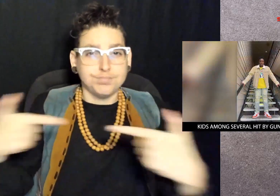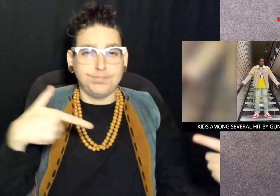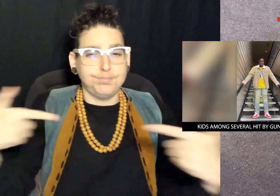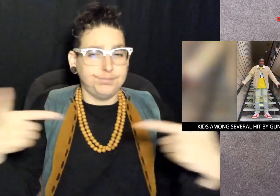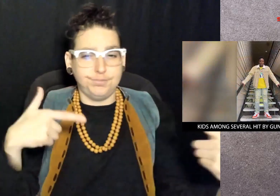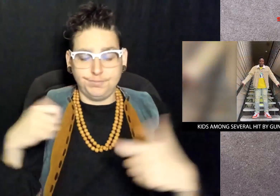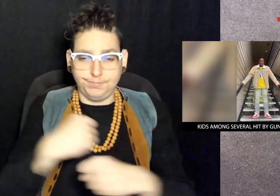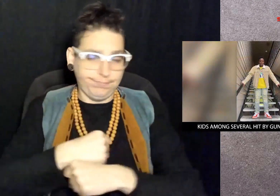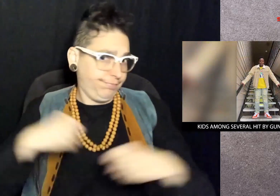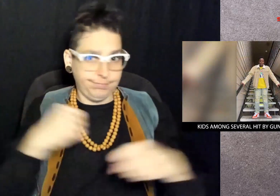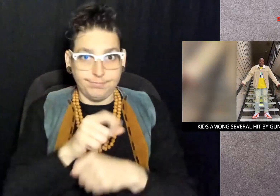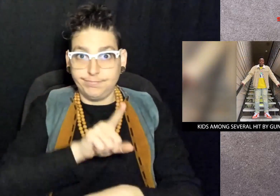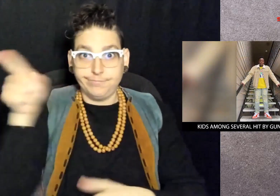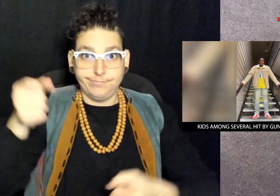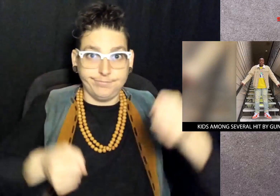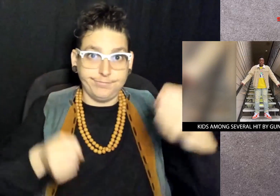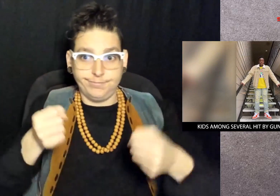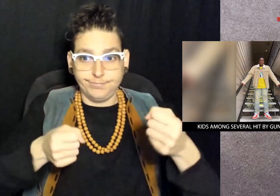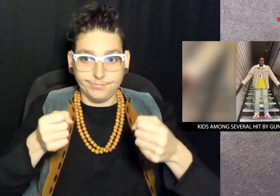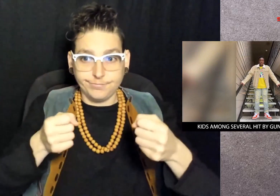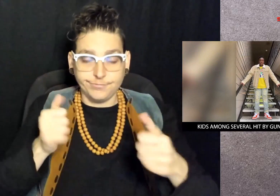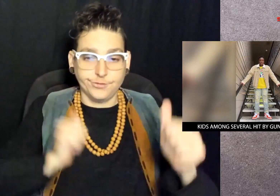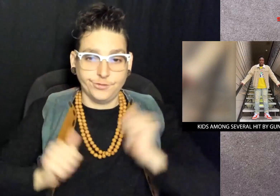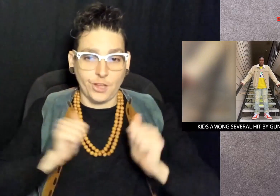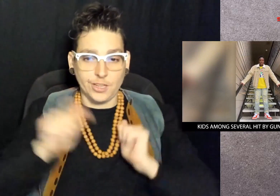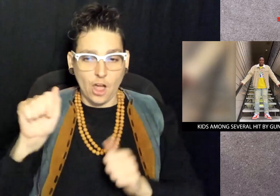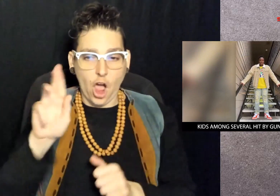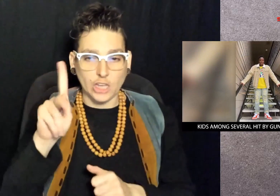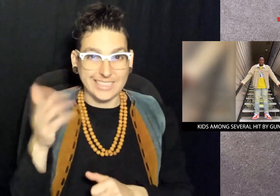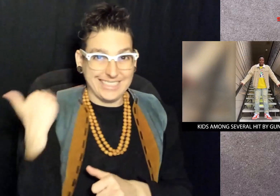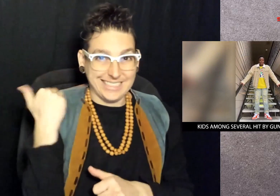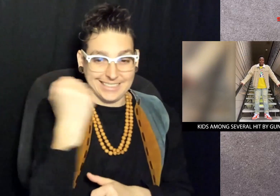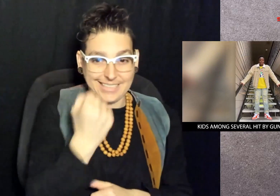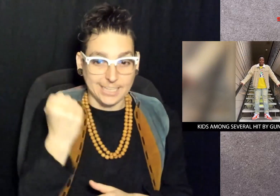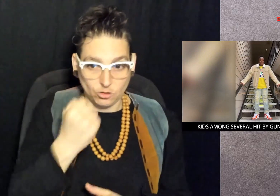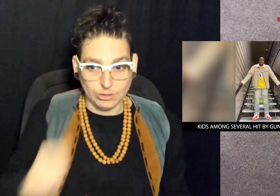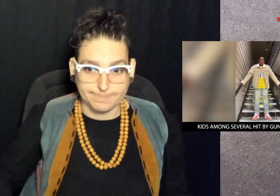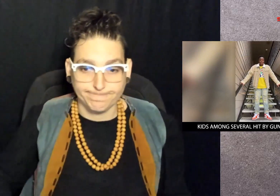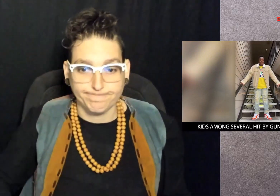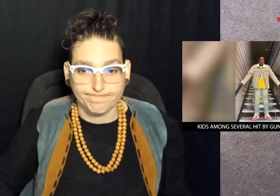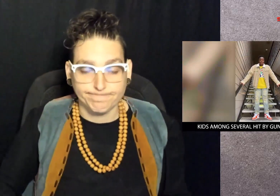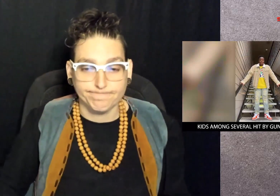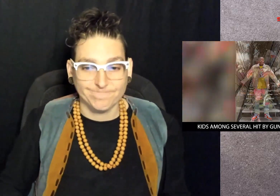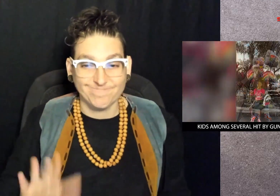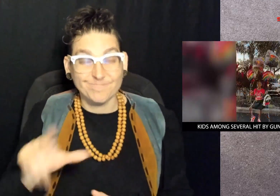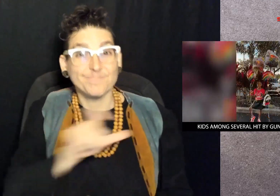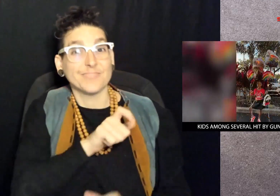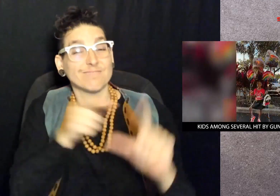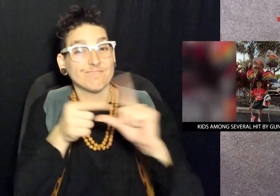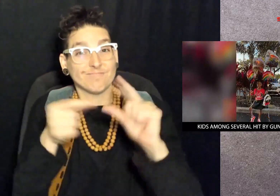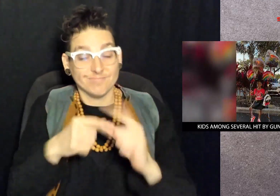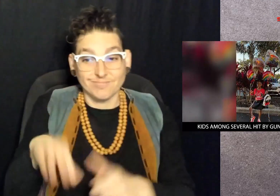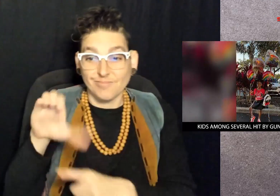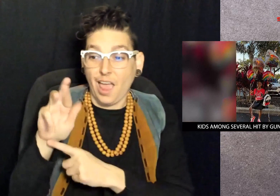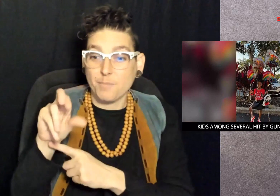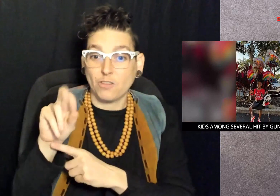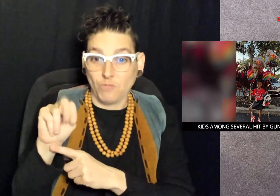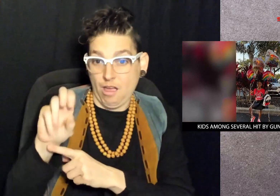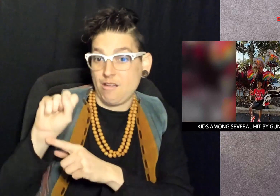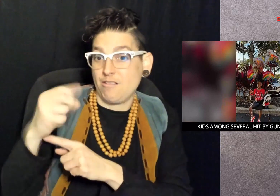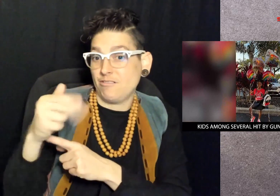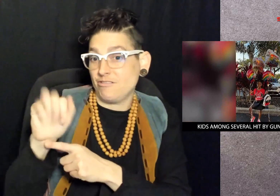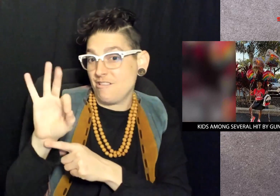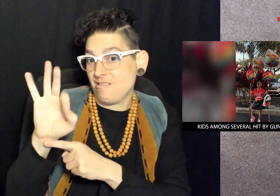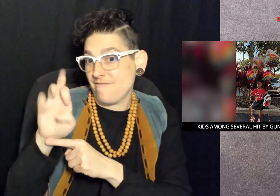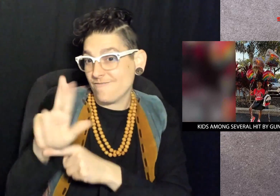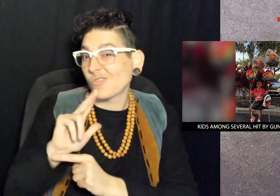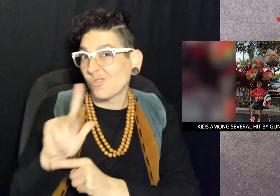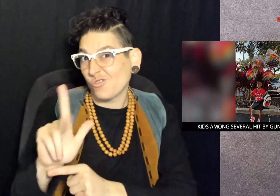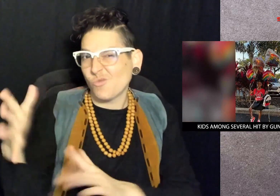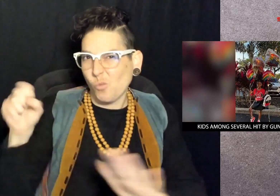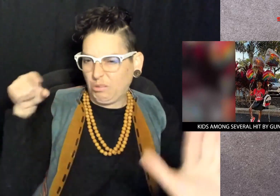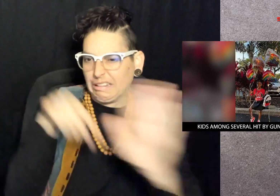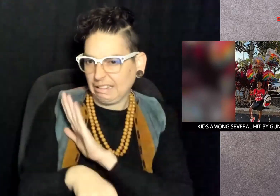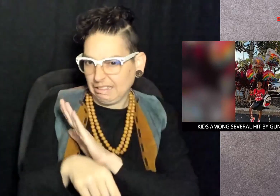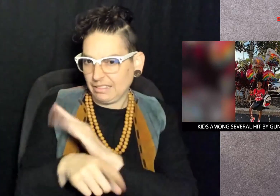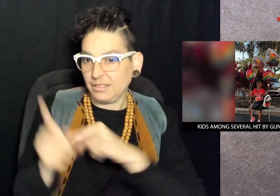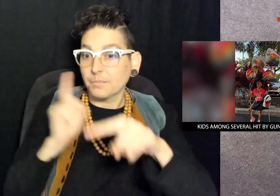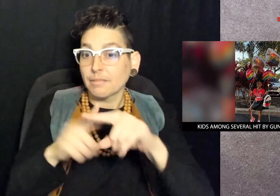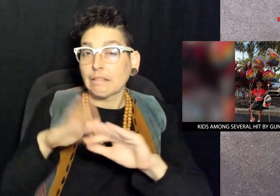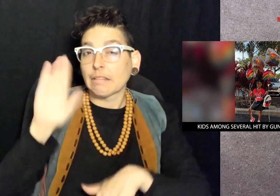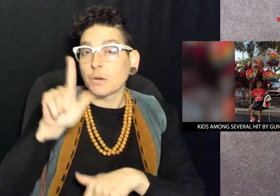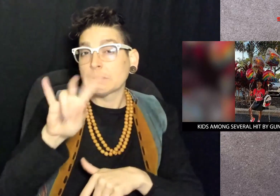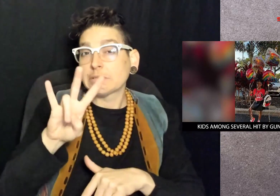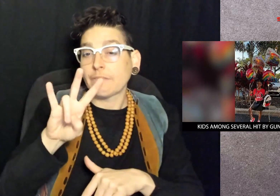after gunfire erupted at a car show in Arkansas on Saturday police say 23-year-old Cameron